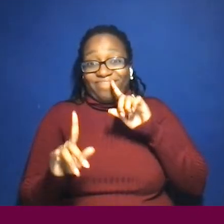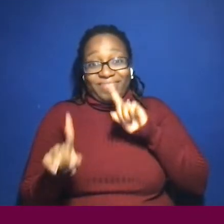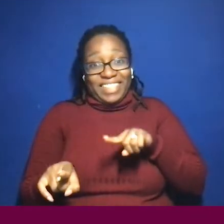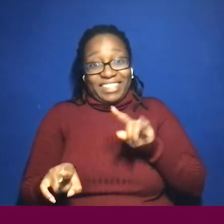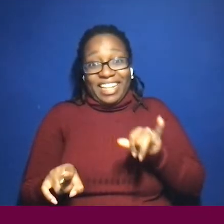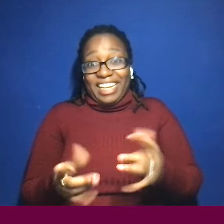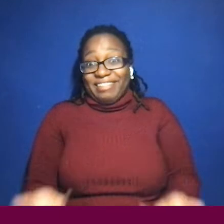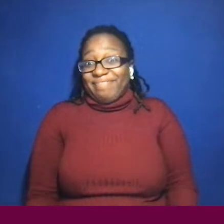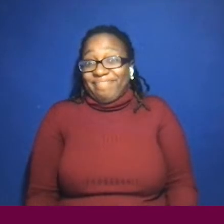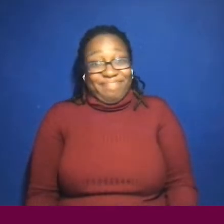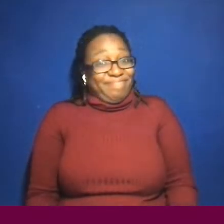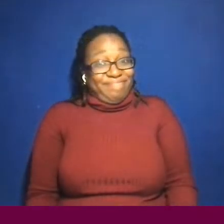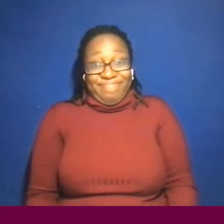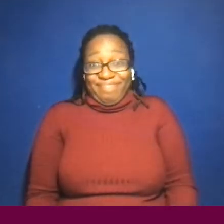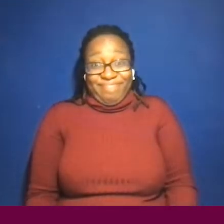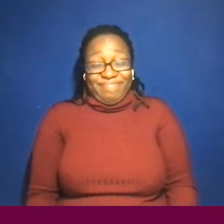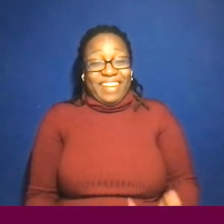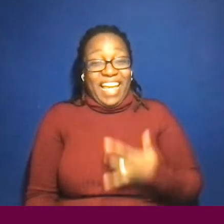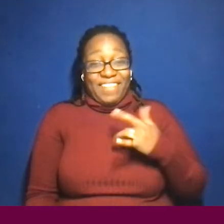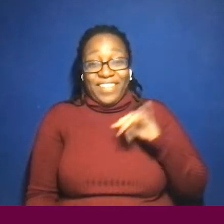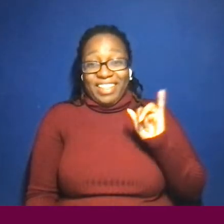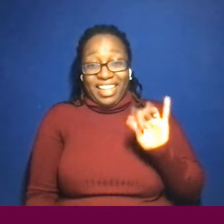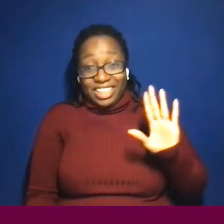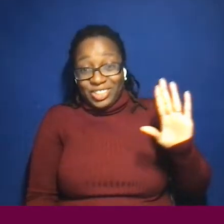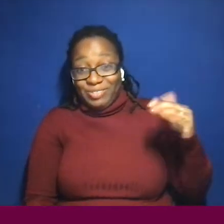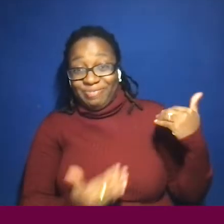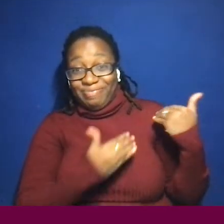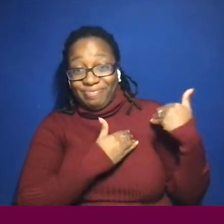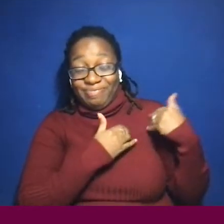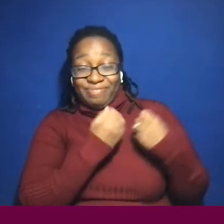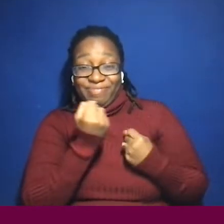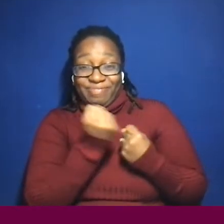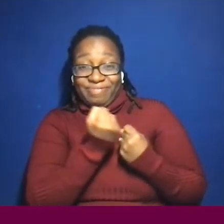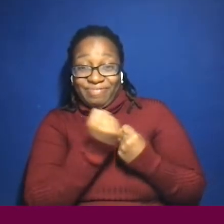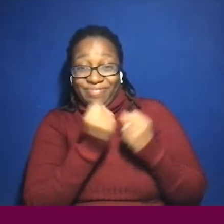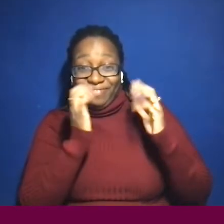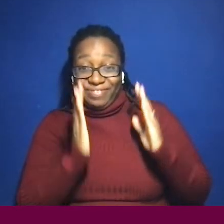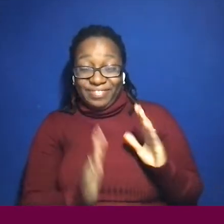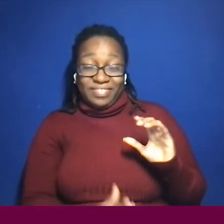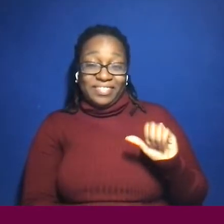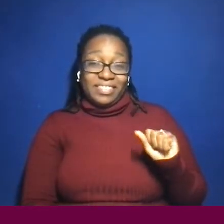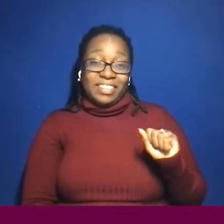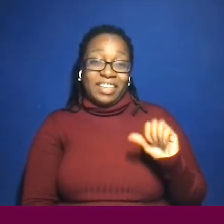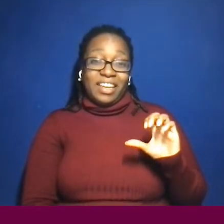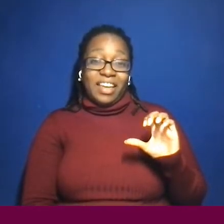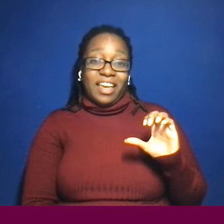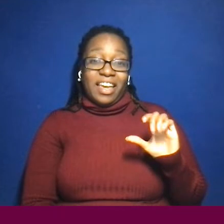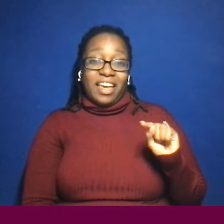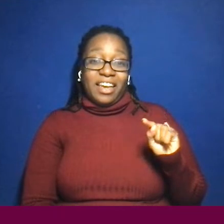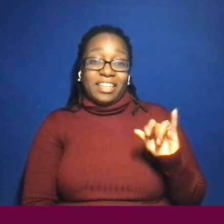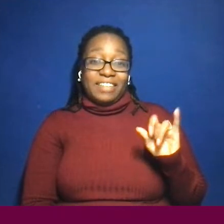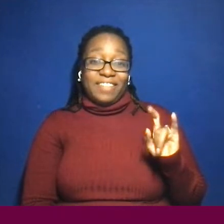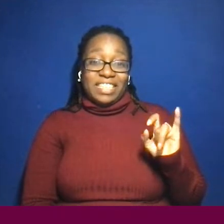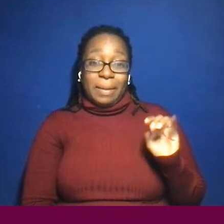I feel like you're in activism. I was a student activist around certain issues,